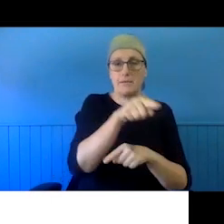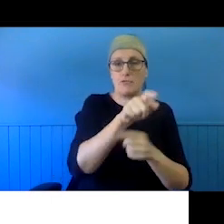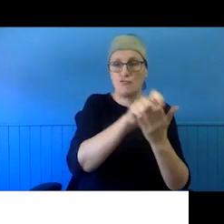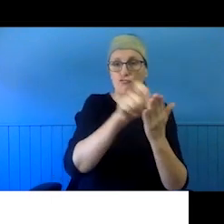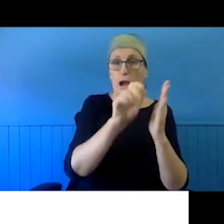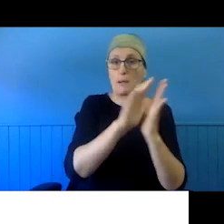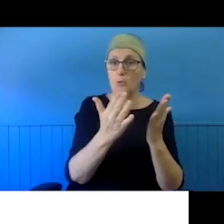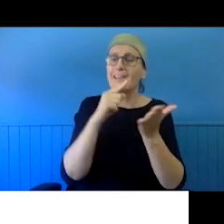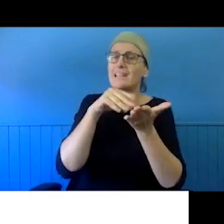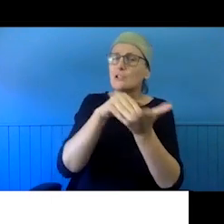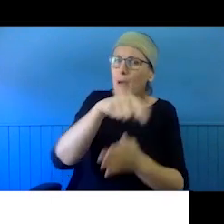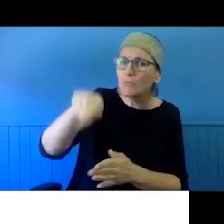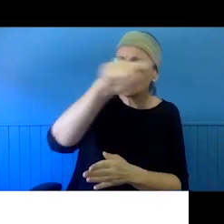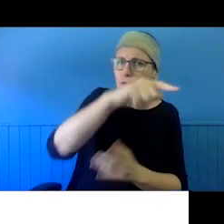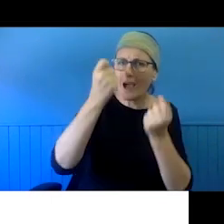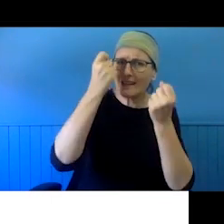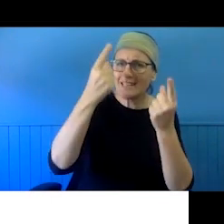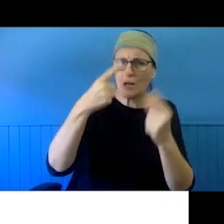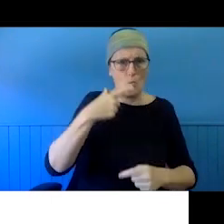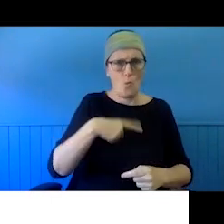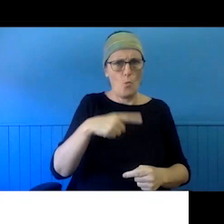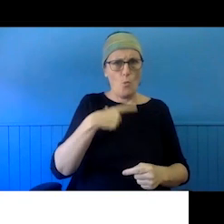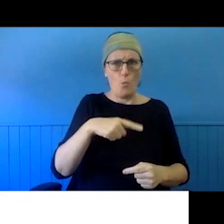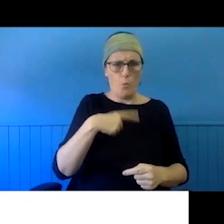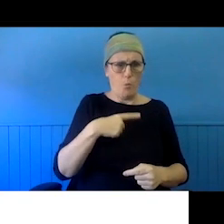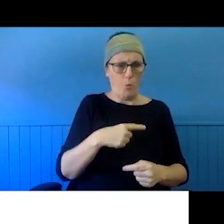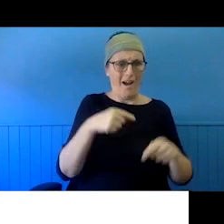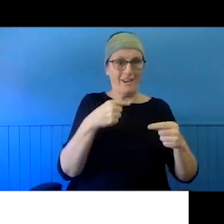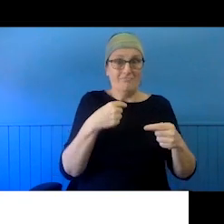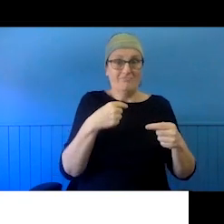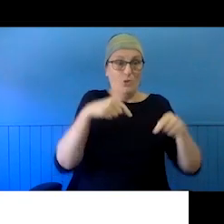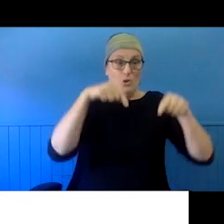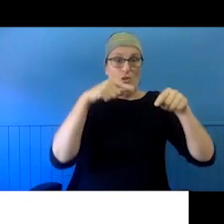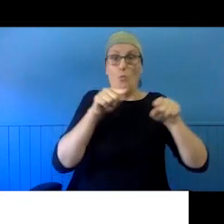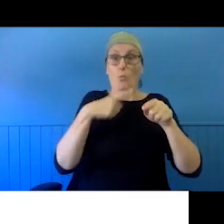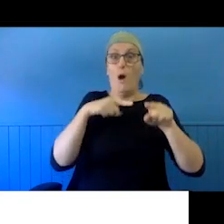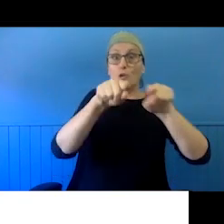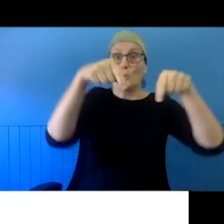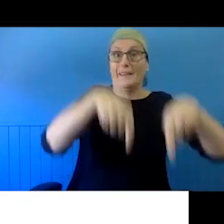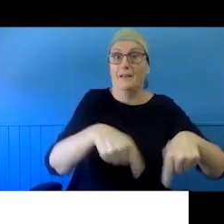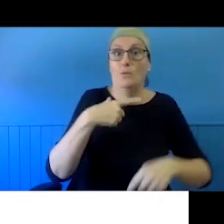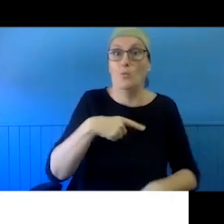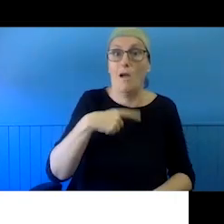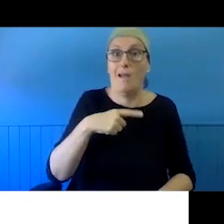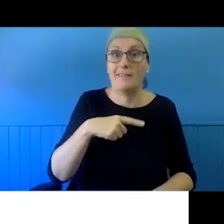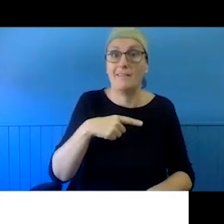you've got to find is the people who believe what you believe. And actually, a lot of people really struggle to understand why they do